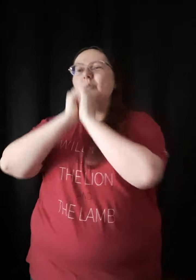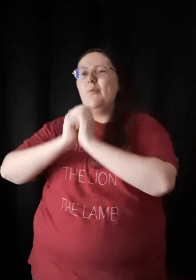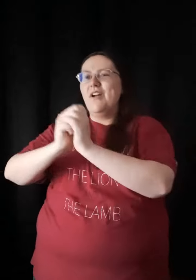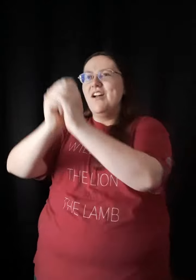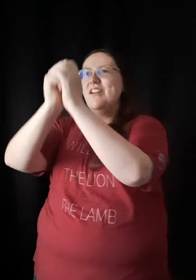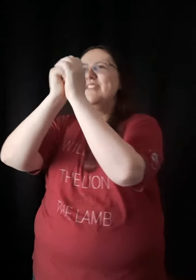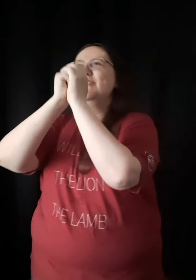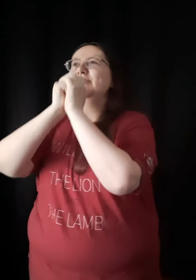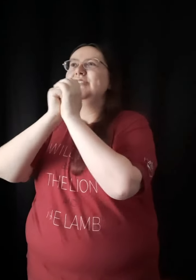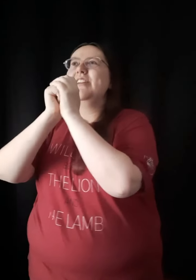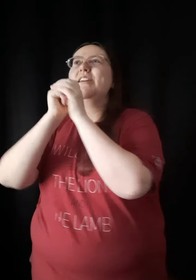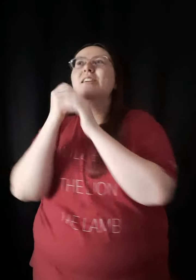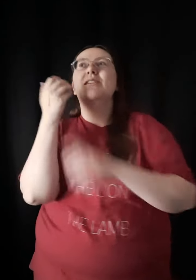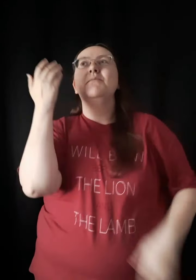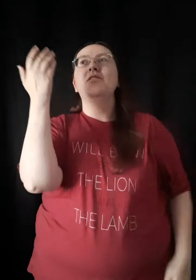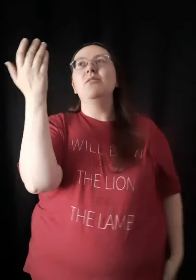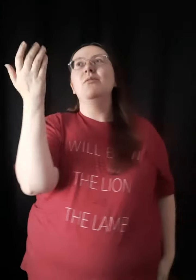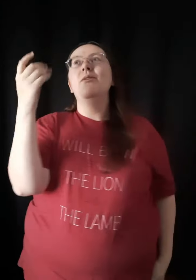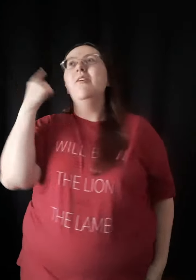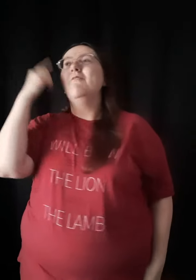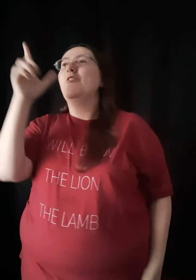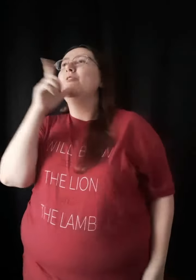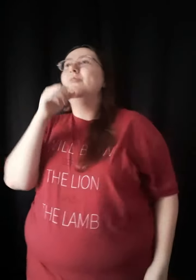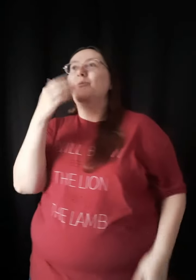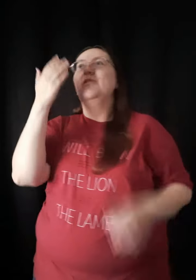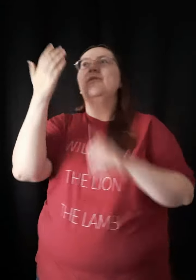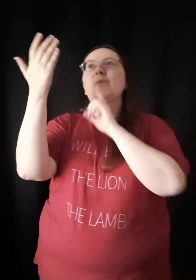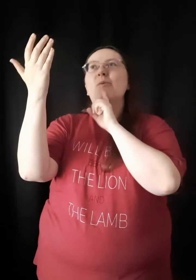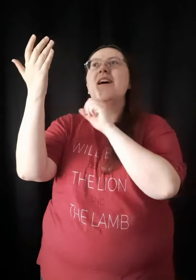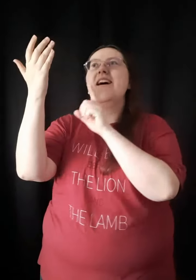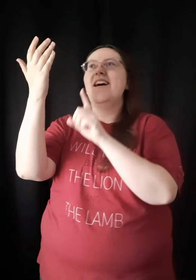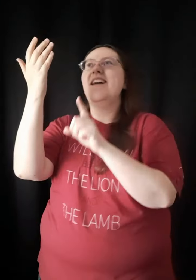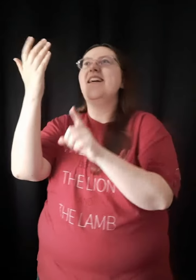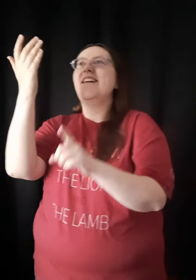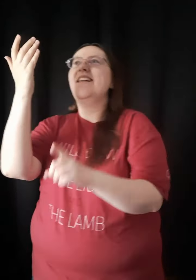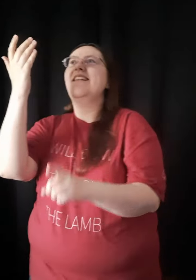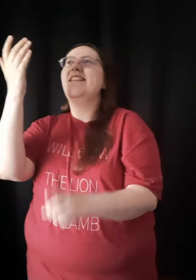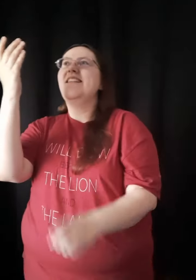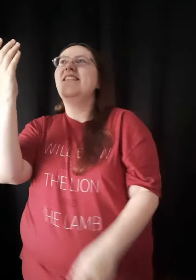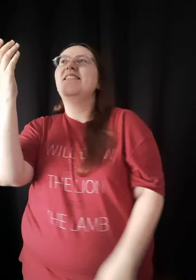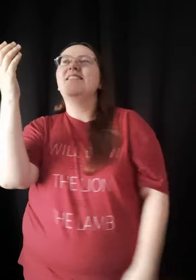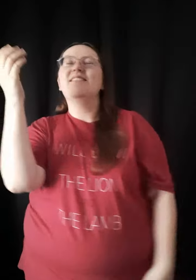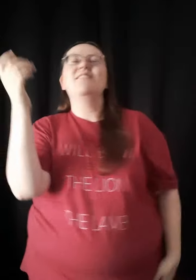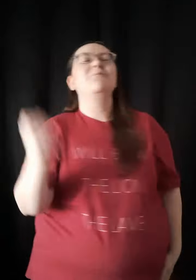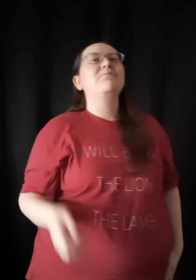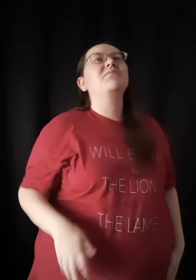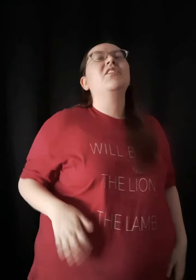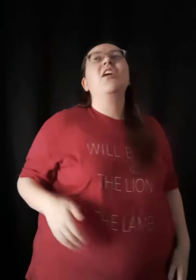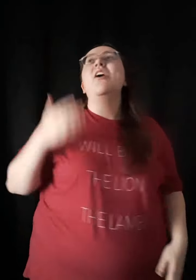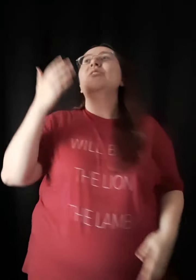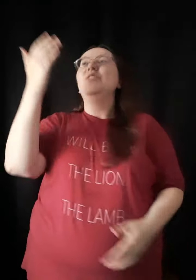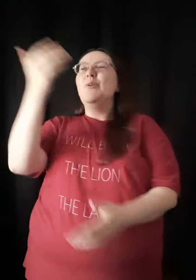We worship you for who you are Come on, sing